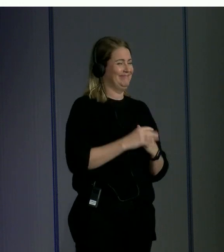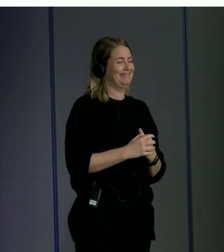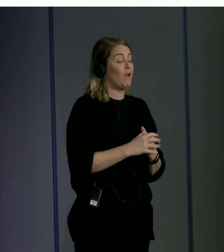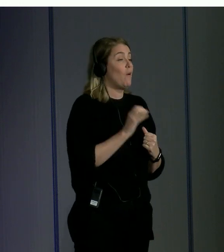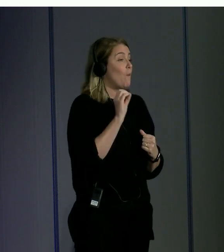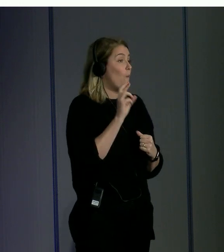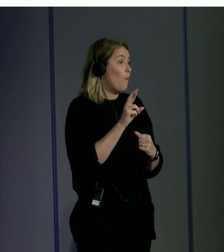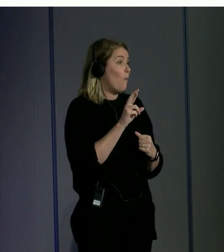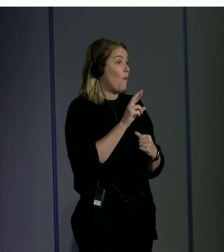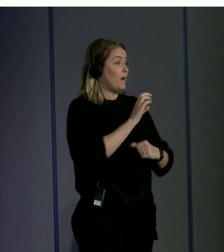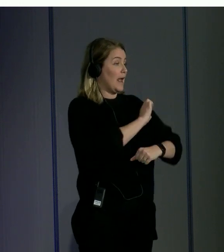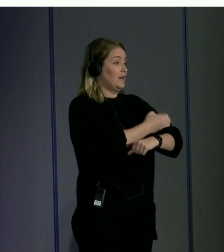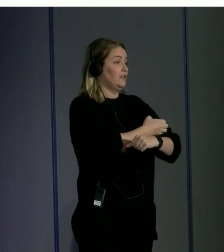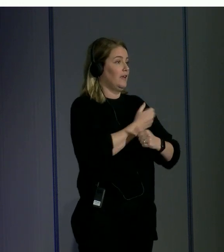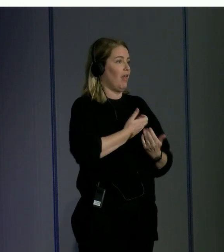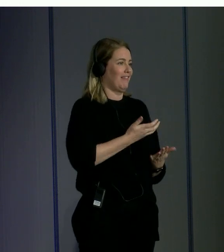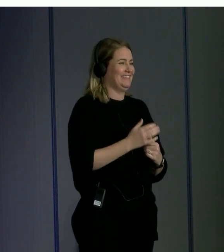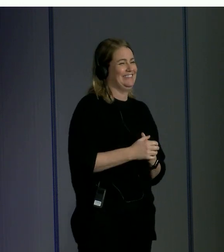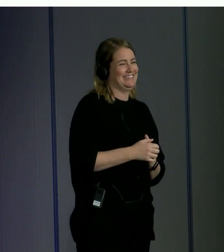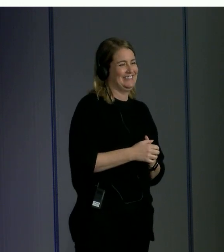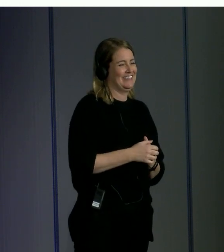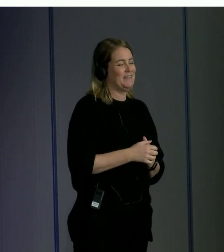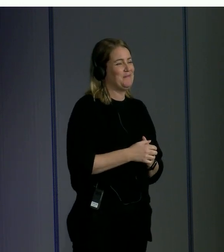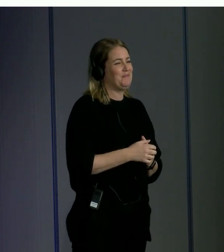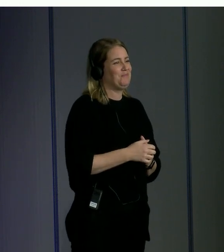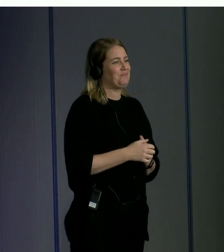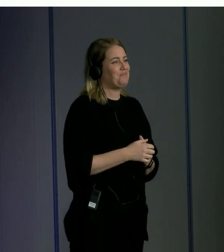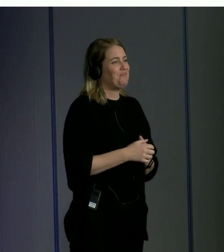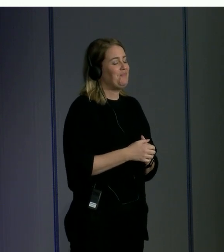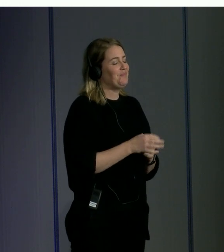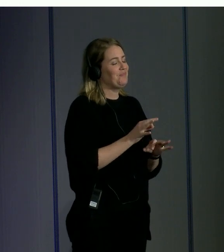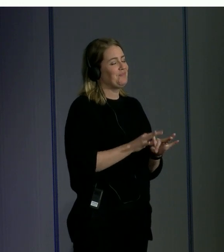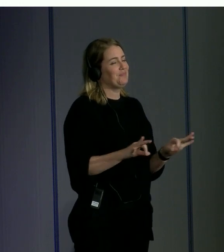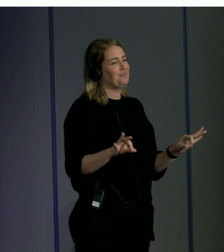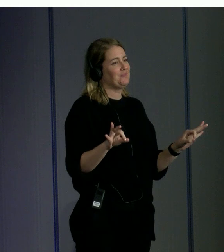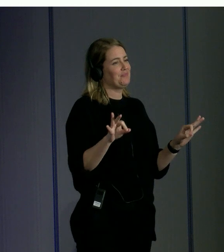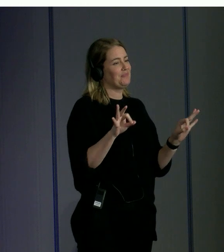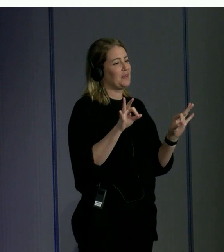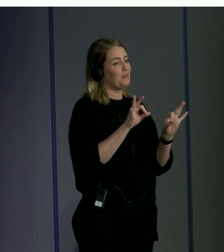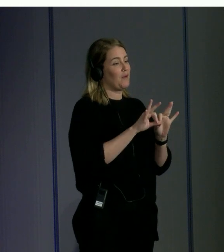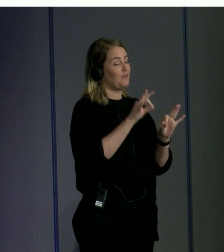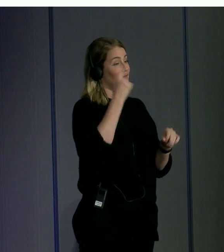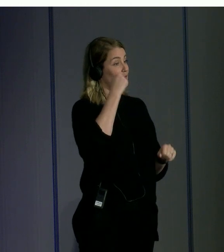Our out of energy in the moment. And this is an important thing for me, an explanation.